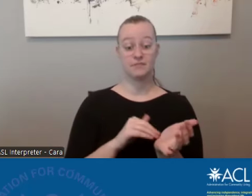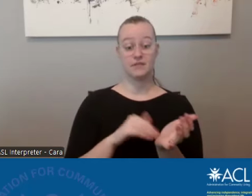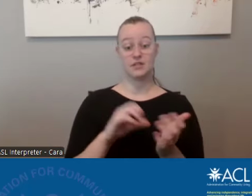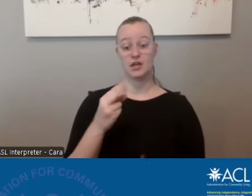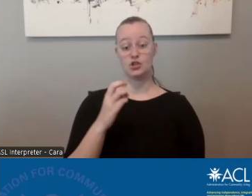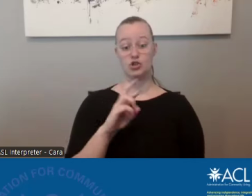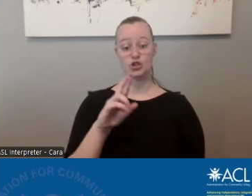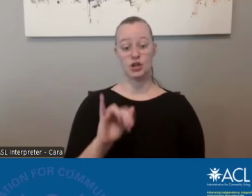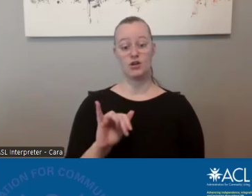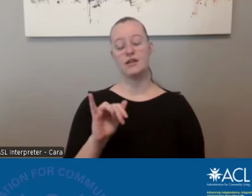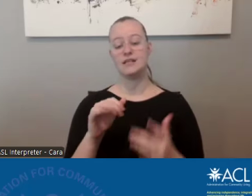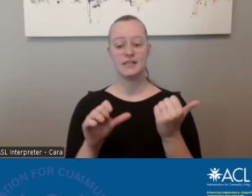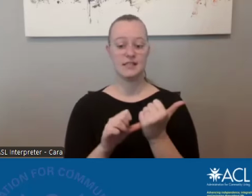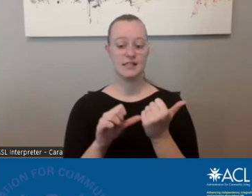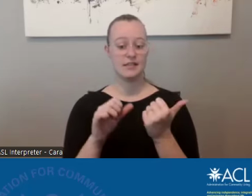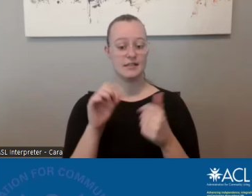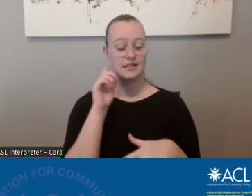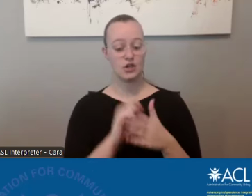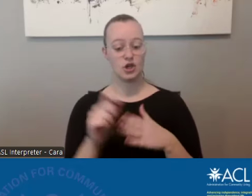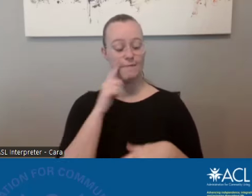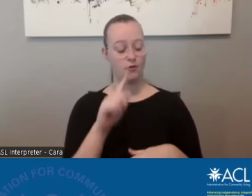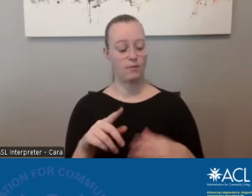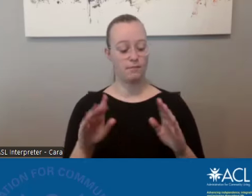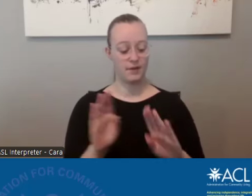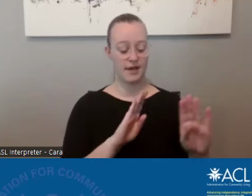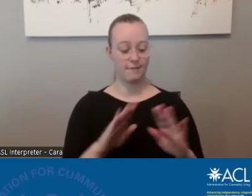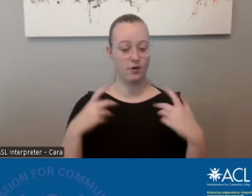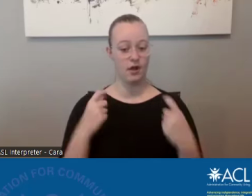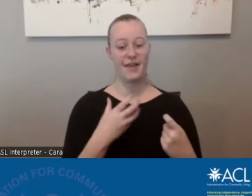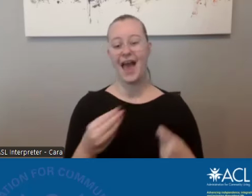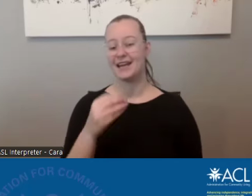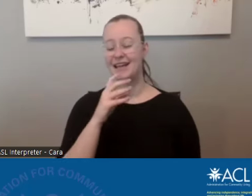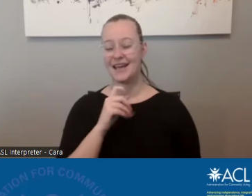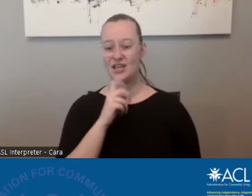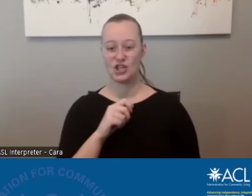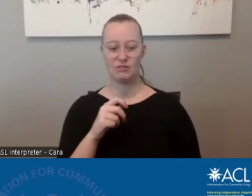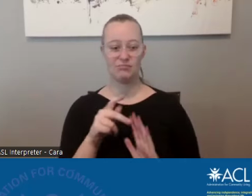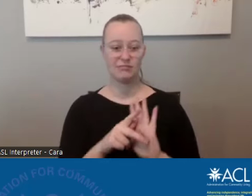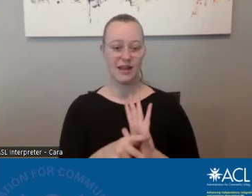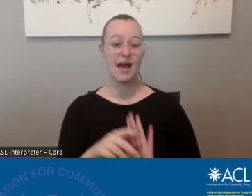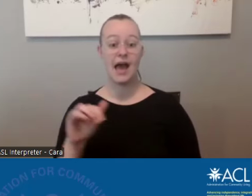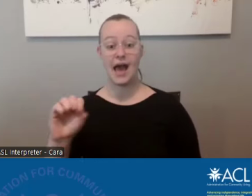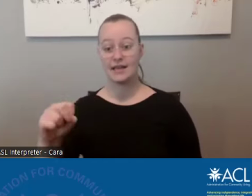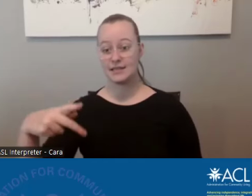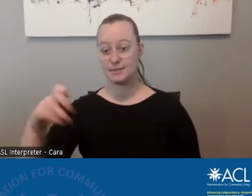Secretary for Behavioral Health, Disability and Aging Policy at ASPE, and she's also been performing the duties of the Assistant